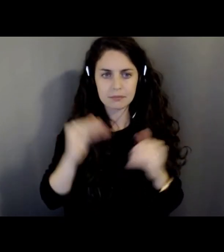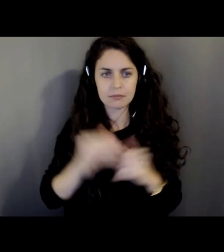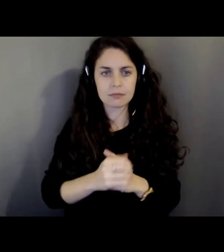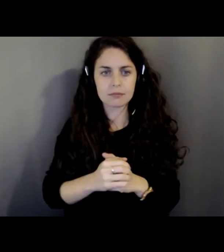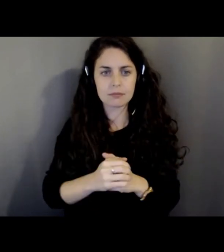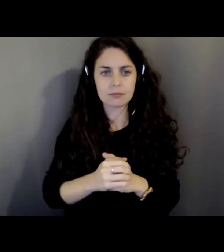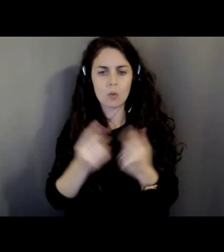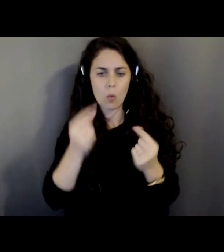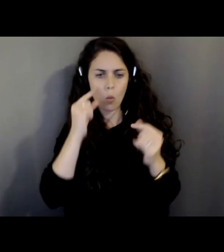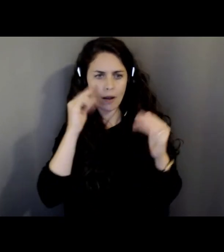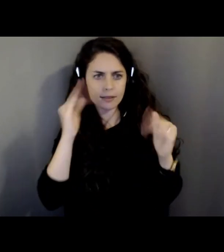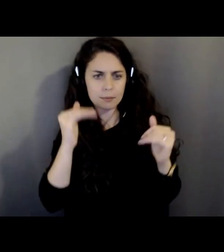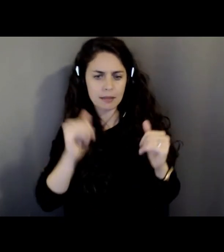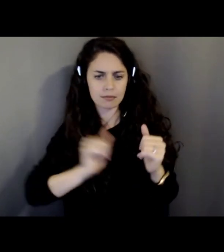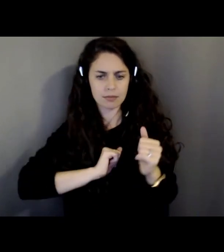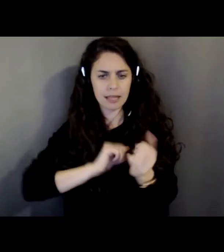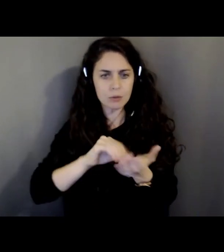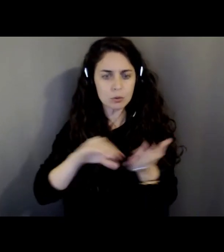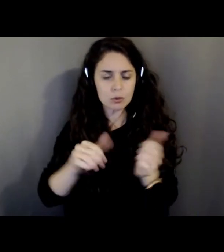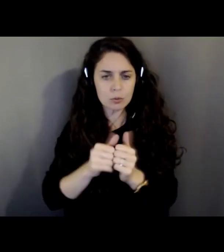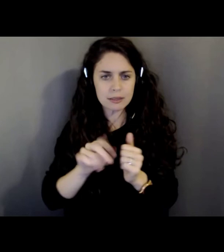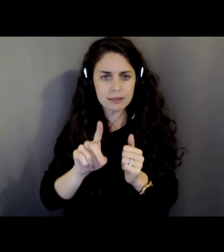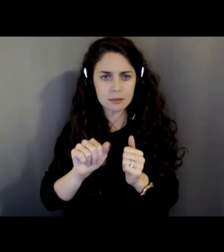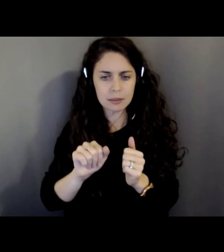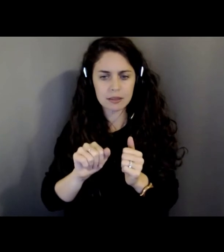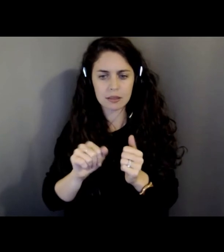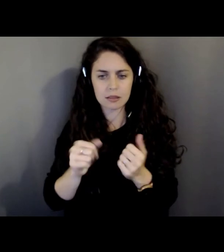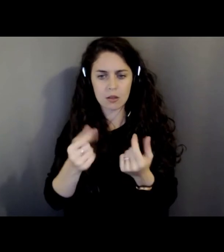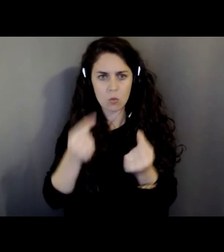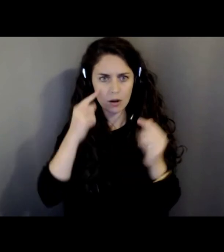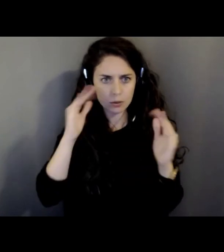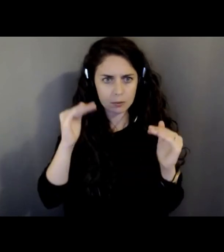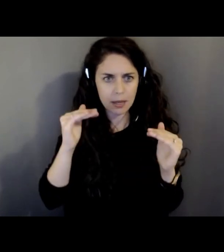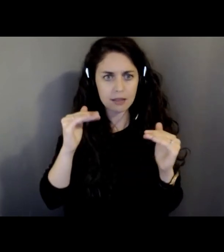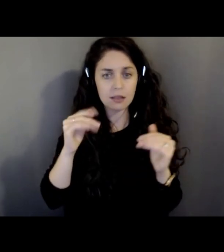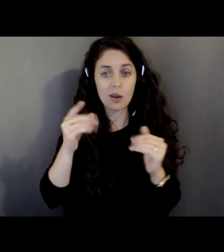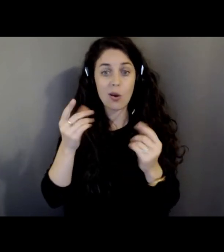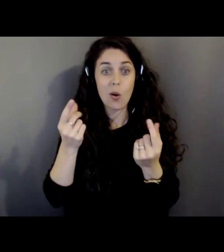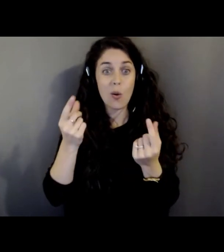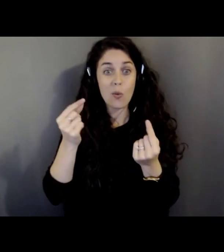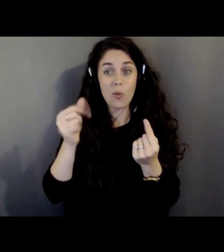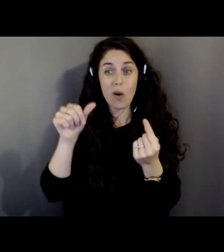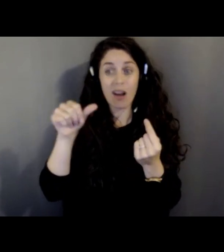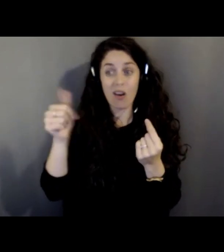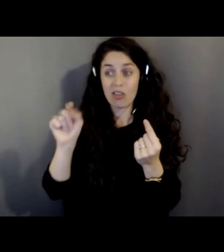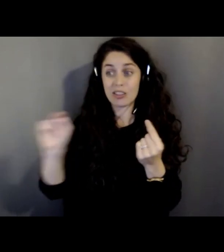as a student with a disability; and what will be expected of them as a student with a disability.